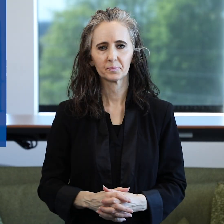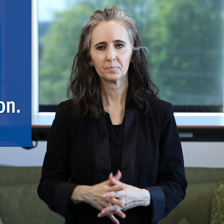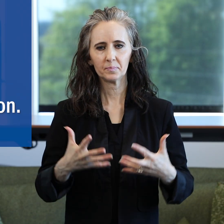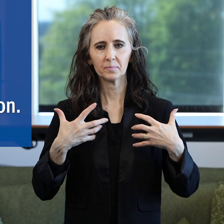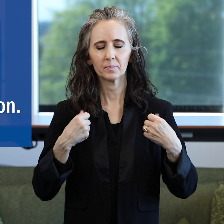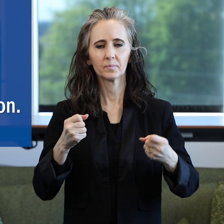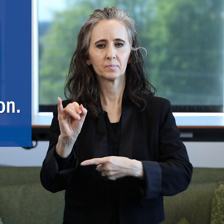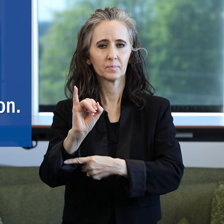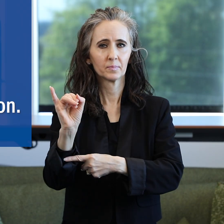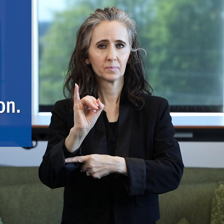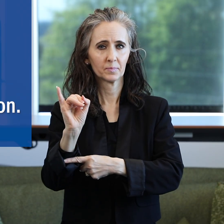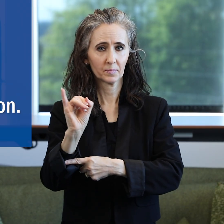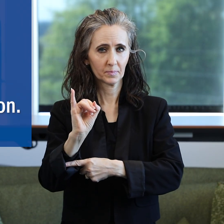Insurance must cover abortion in Washington.